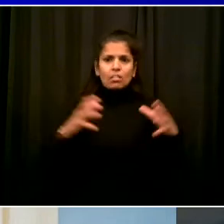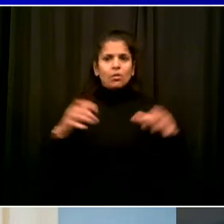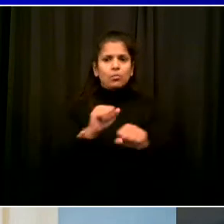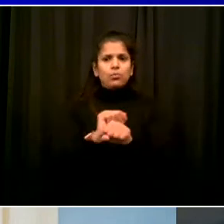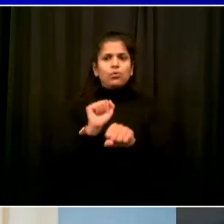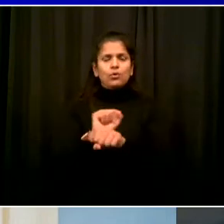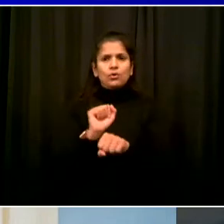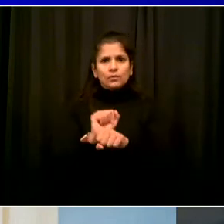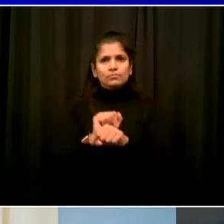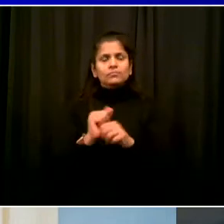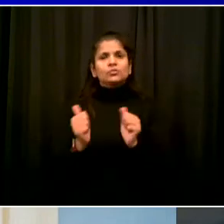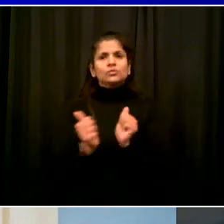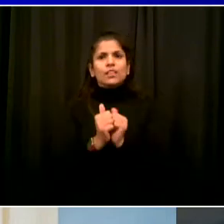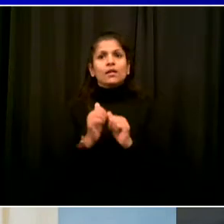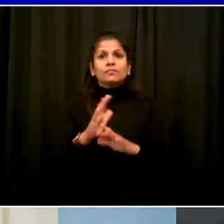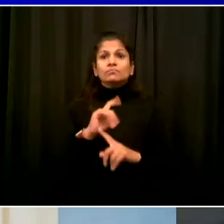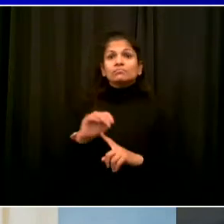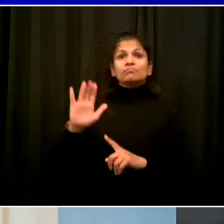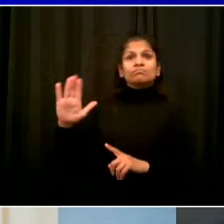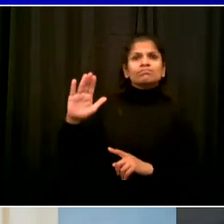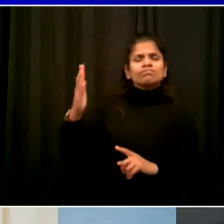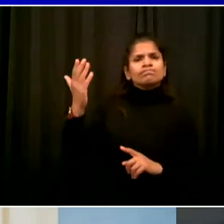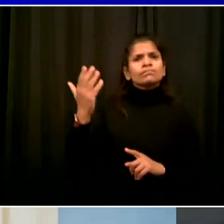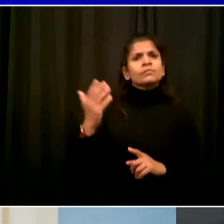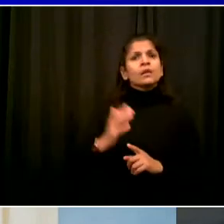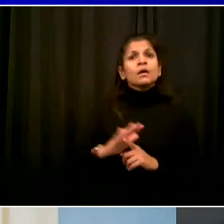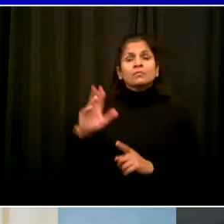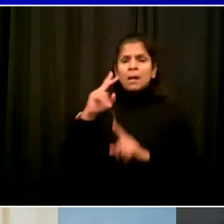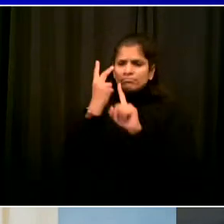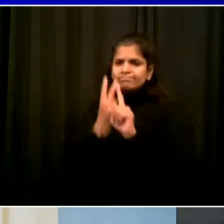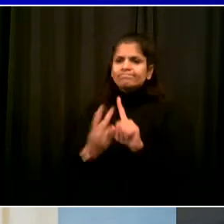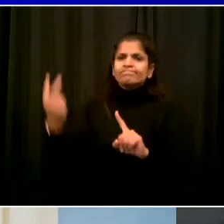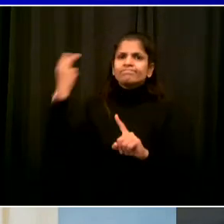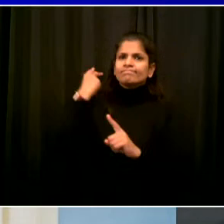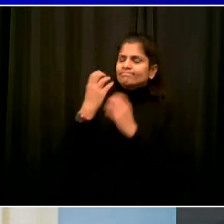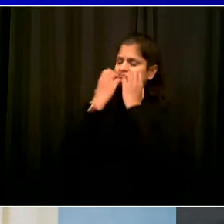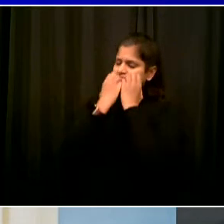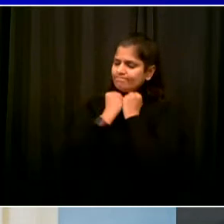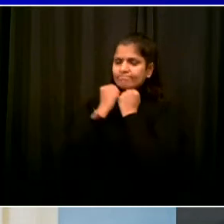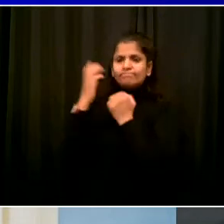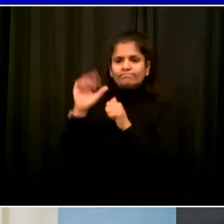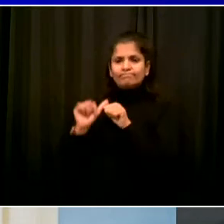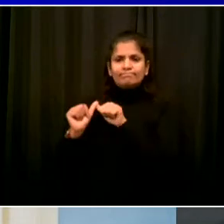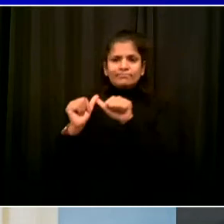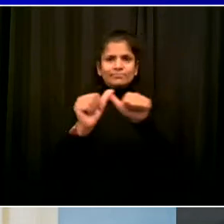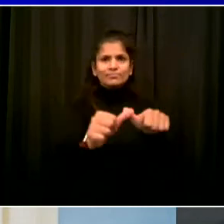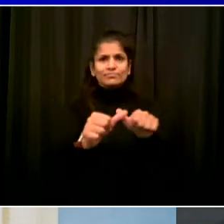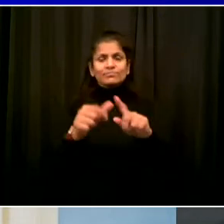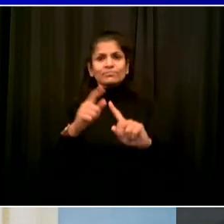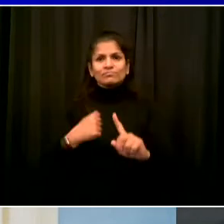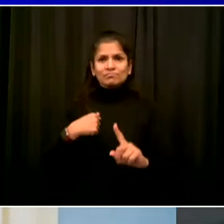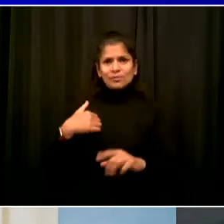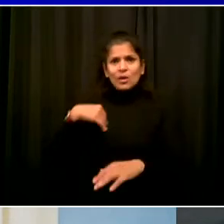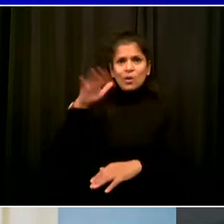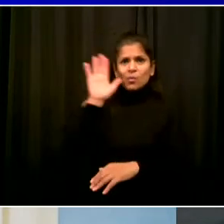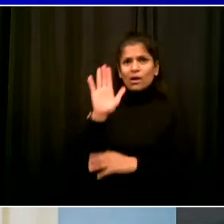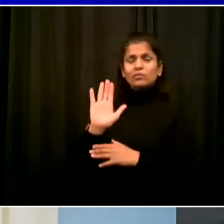CONSTANTLY TO RNUTUTURE THE NEXT GENERATION. AND WHENEVER HE'S AROUNN,D YY FOUEELT REASSURED BECAUSE HE WAS THERE FOR ALL THE RIGHT